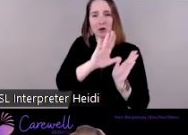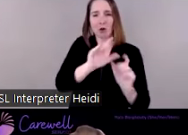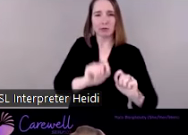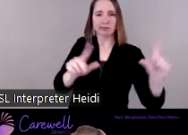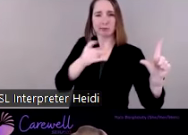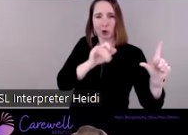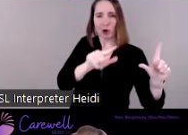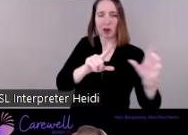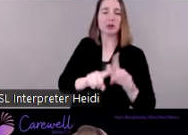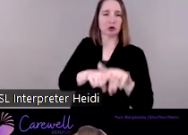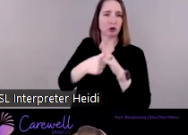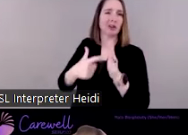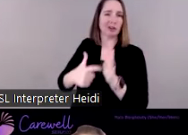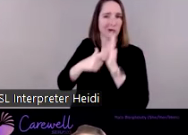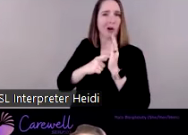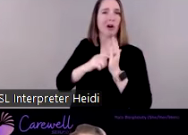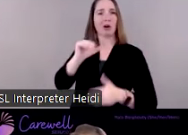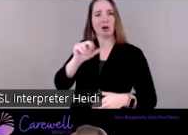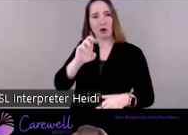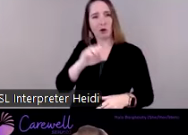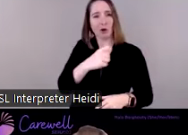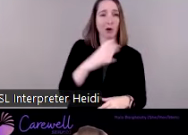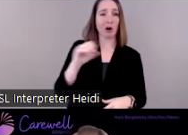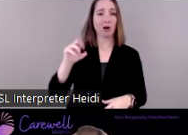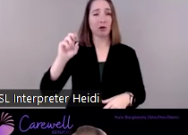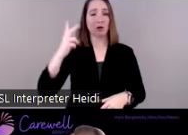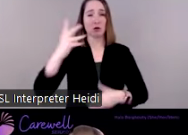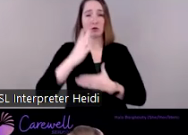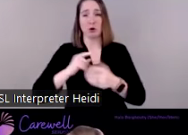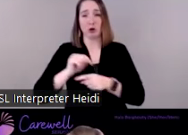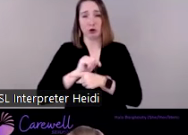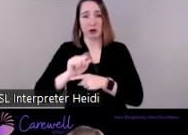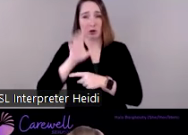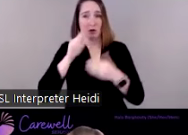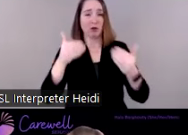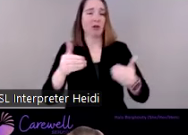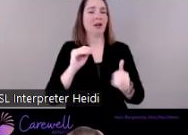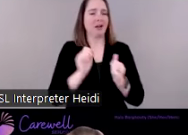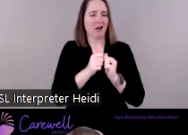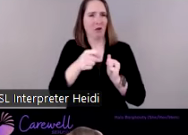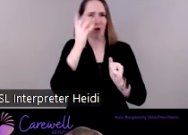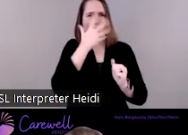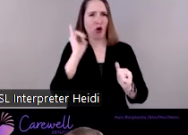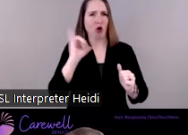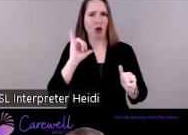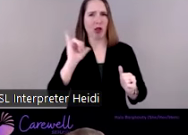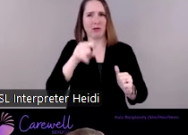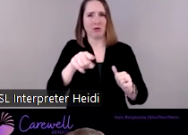doing the required core one and core 2 trainings. And here's how it's going to